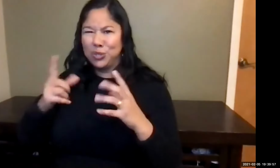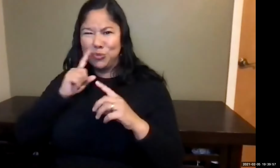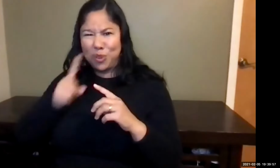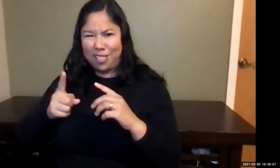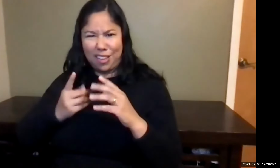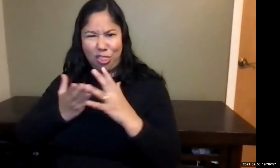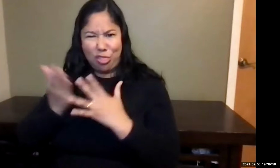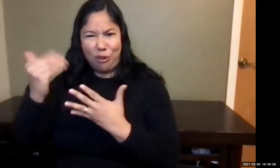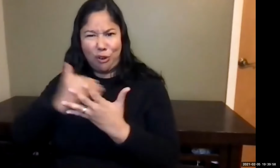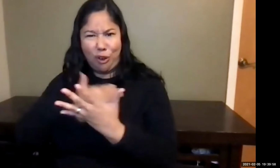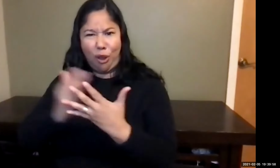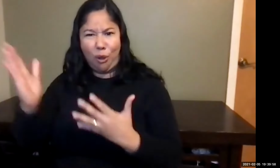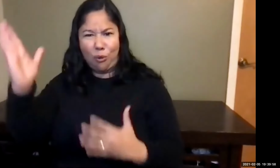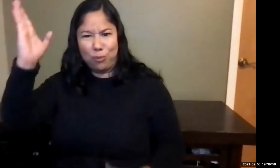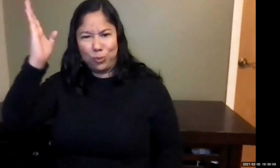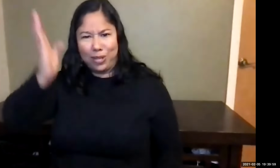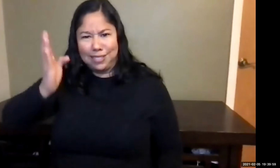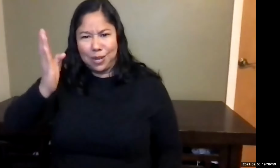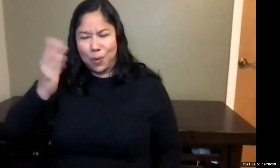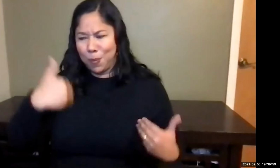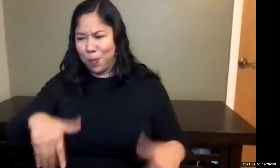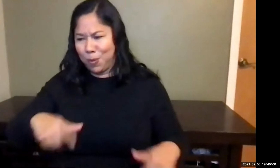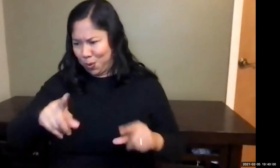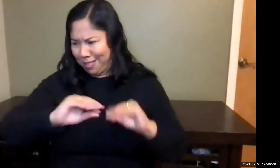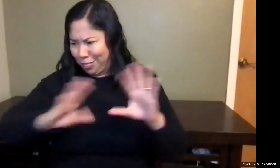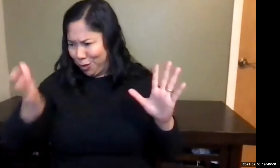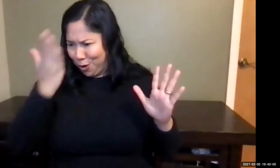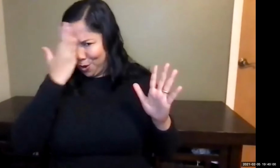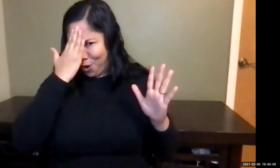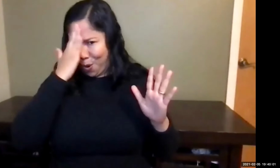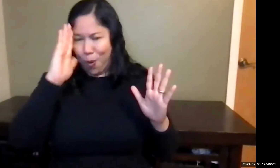You clearly know your stuff when it comes to the vaccines.